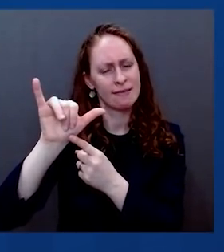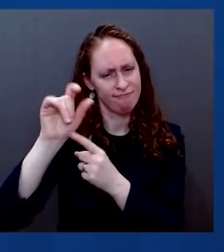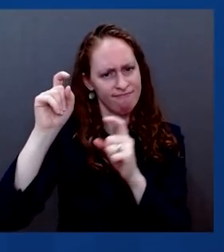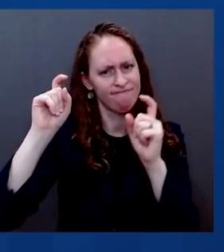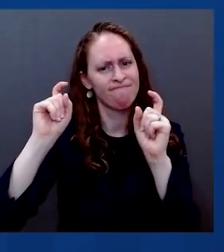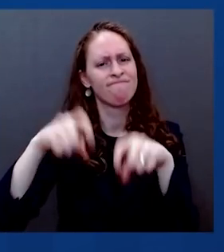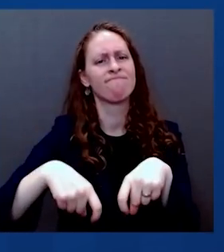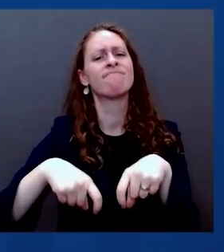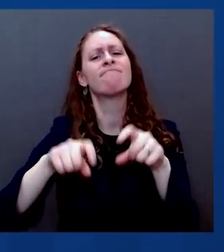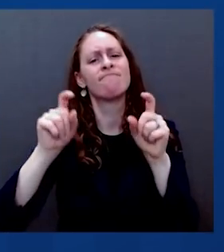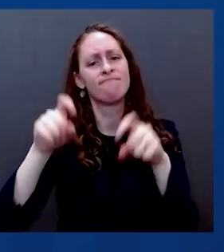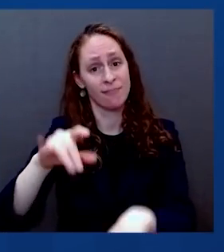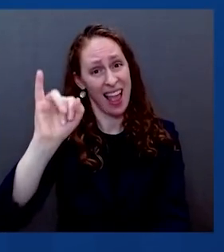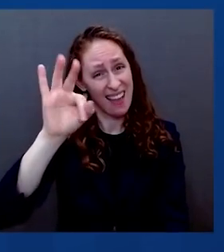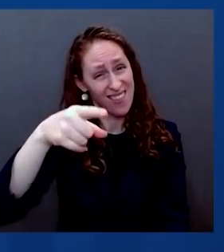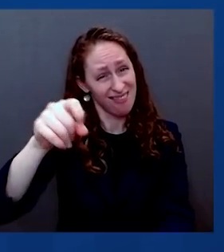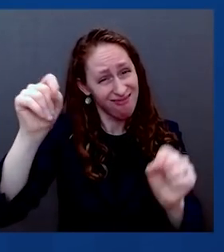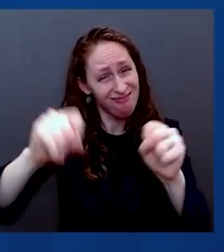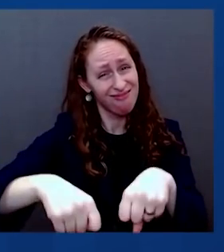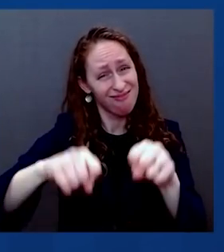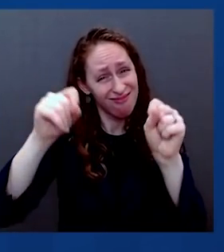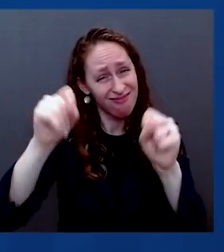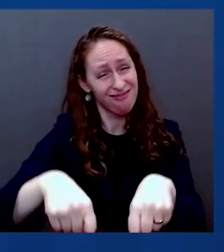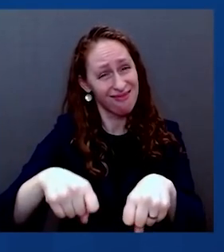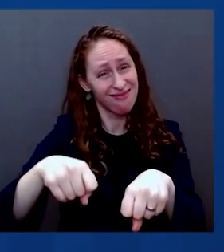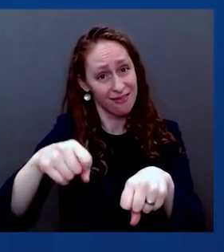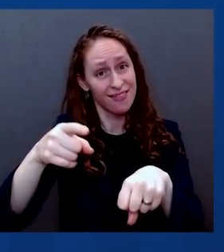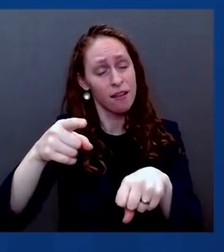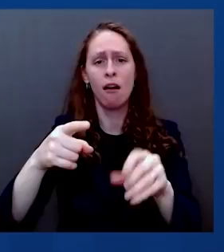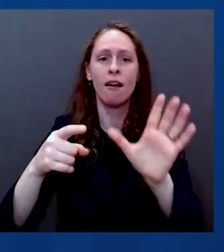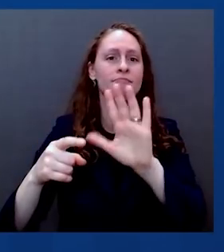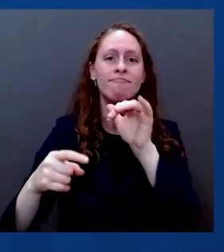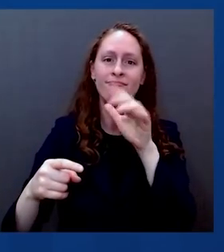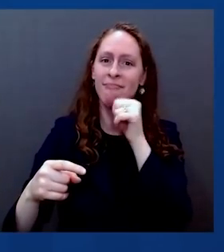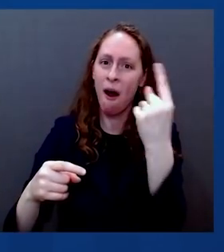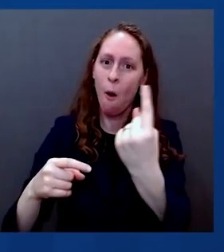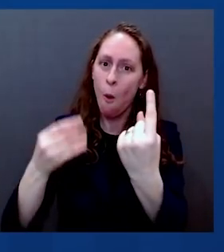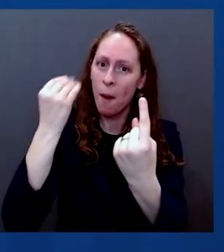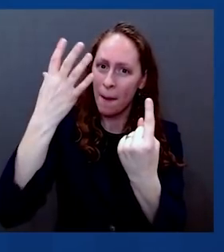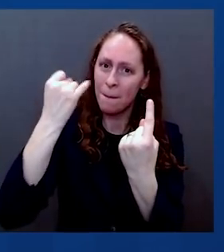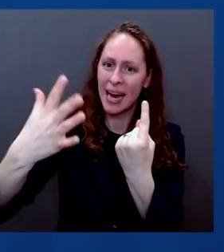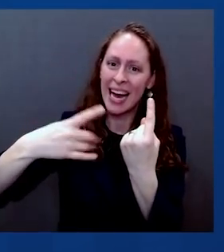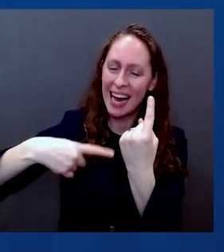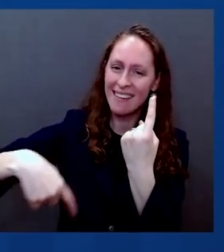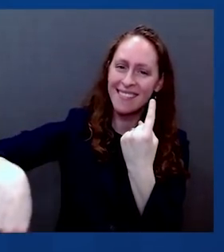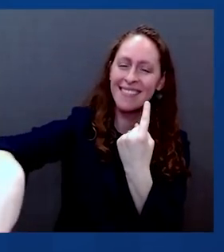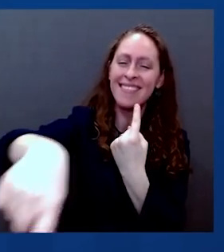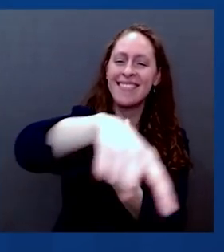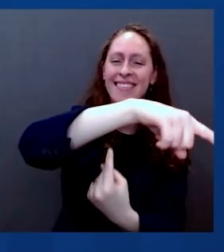has never been borne by one group alone. We saw Freedom Riders of every race.